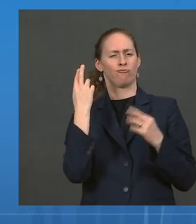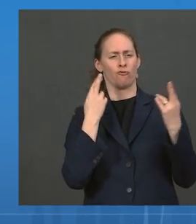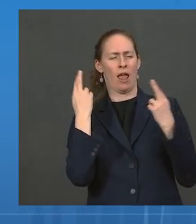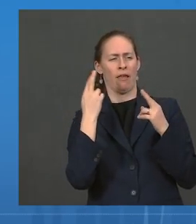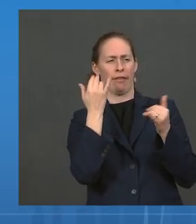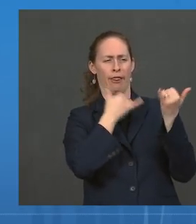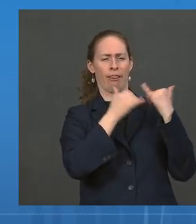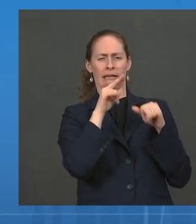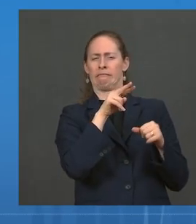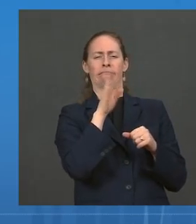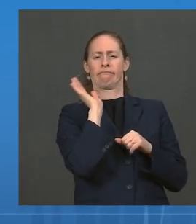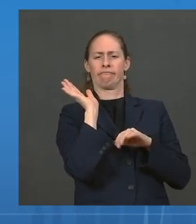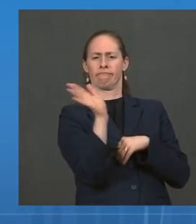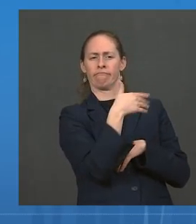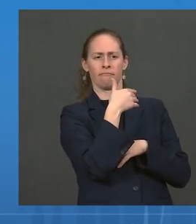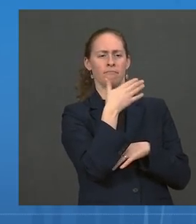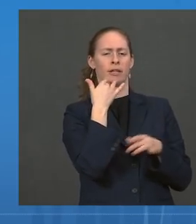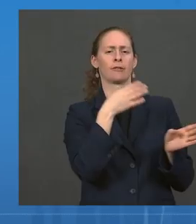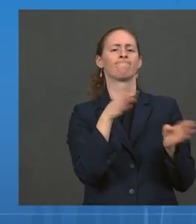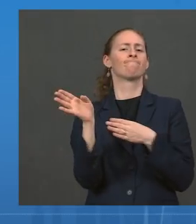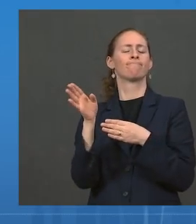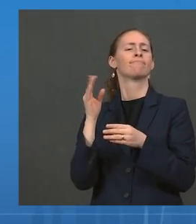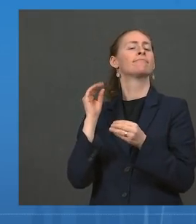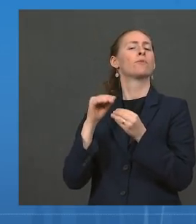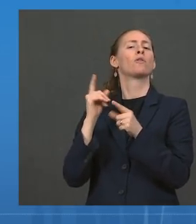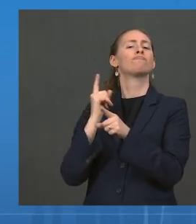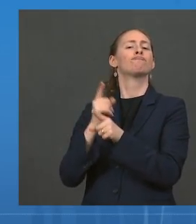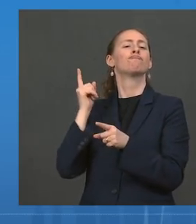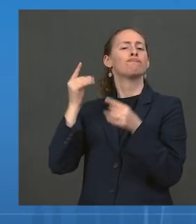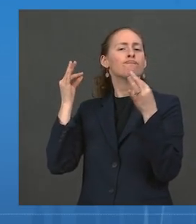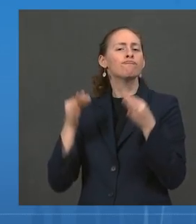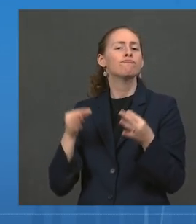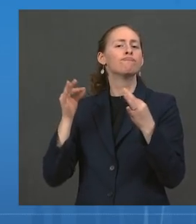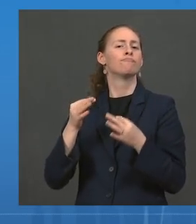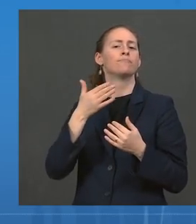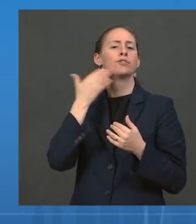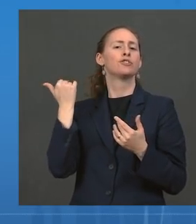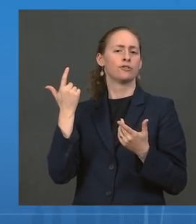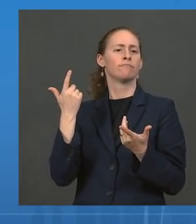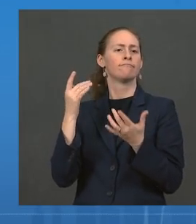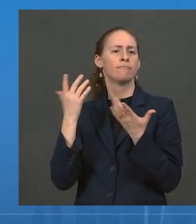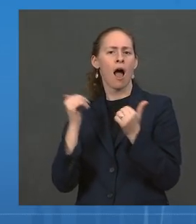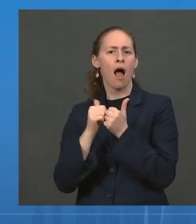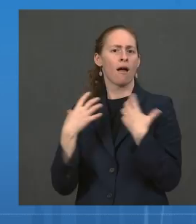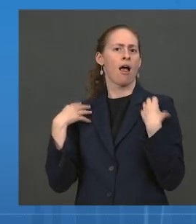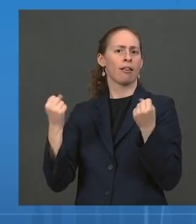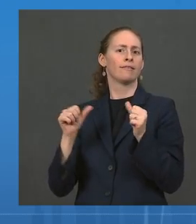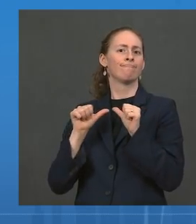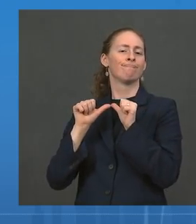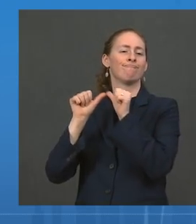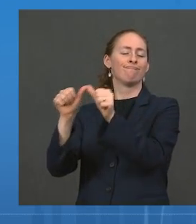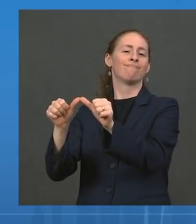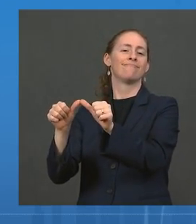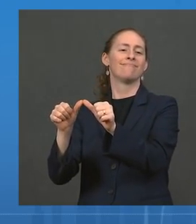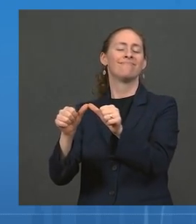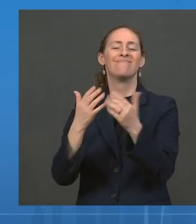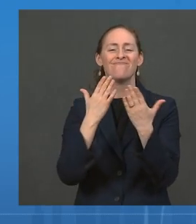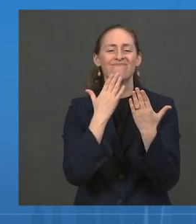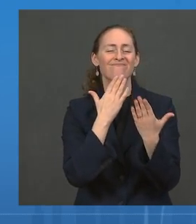to make decisions about our health that are grounded in accurate, science-based information. Thanks so much for your time today. And I'll turn it back to you, Jeff.